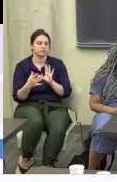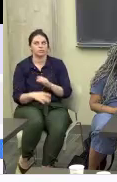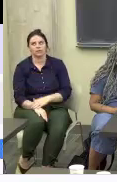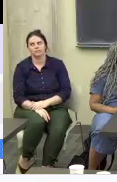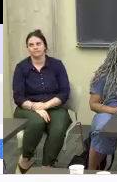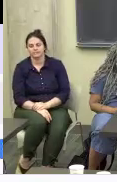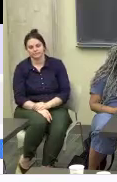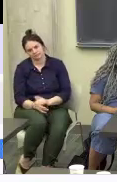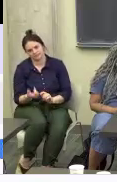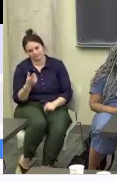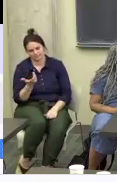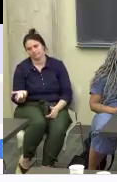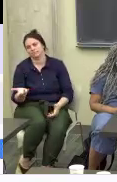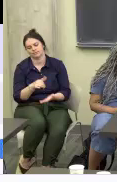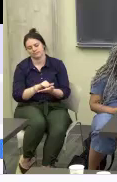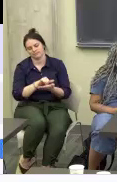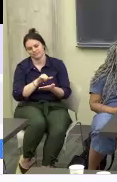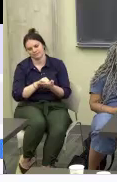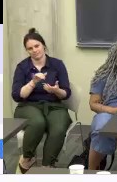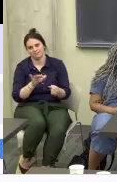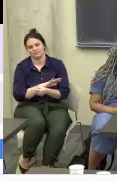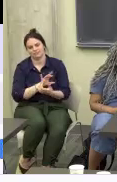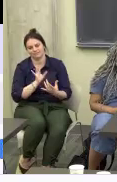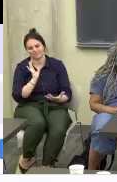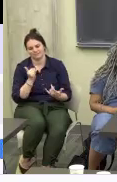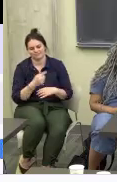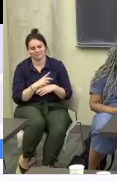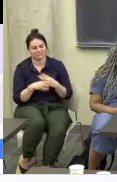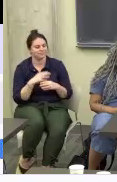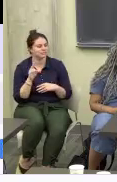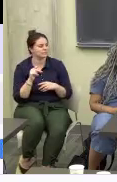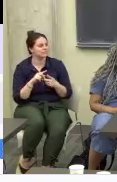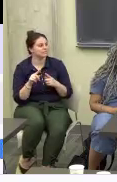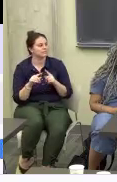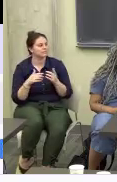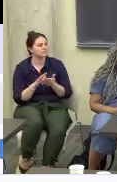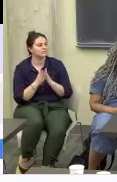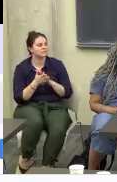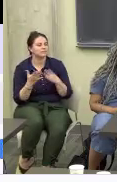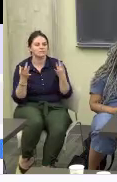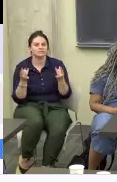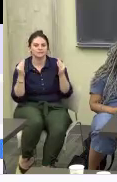can't be completely disconnected in today's world. But, you know, I became a yoga teacher and i have